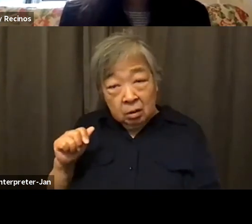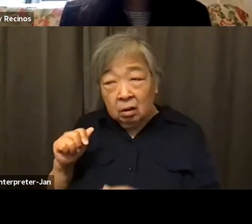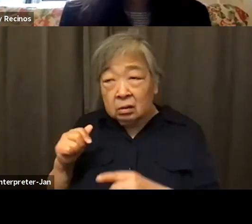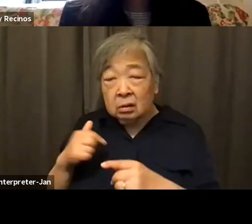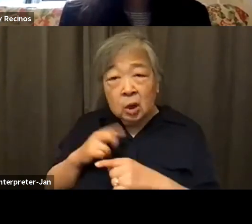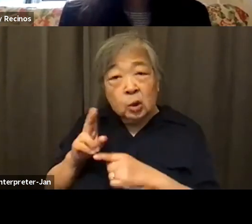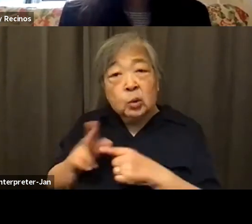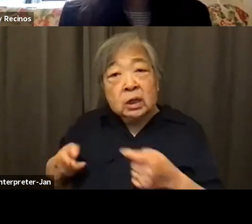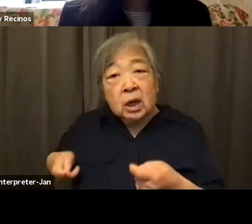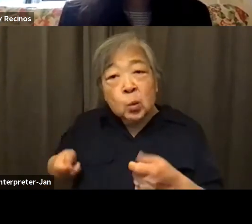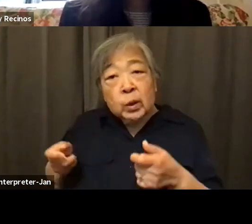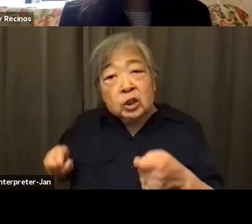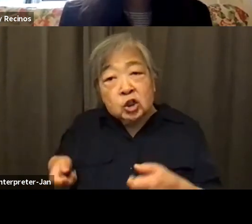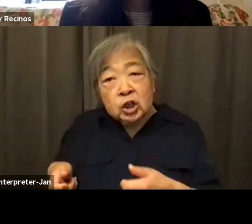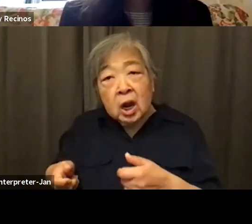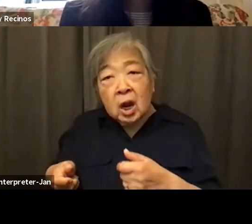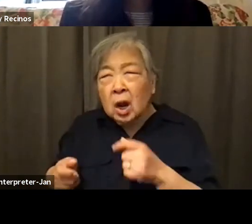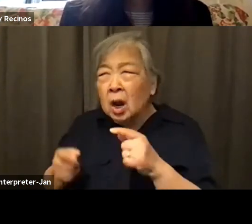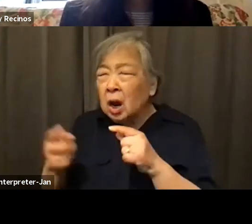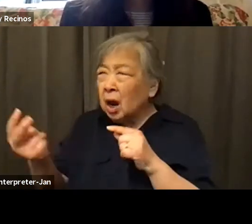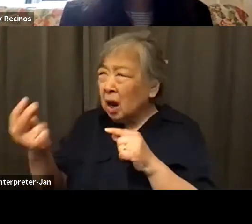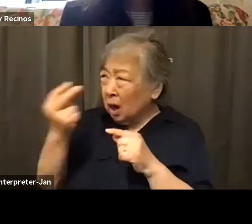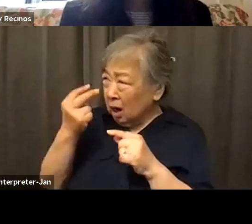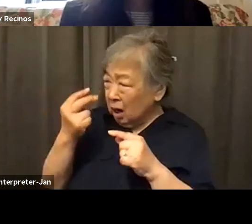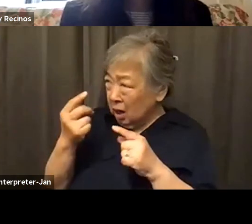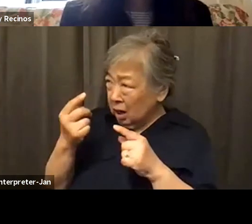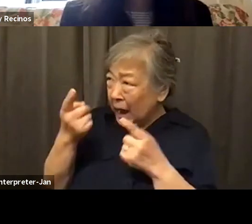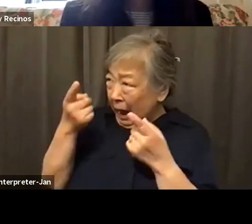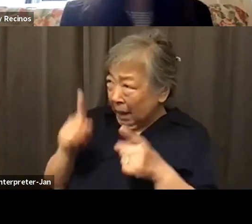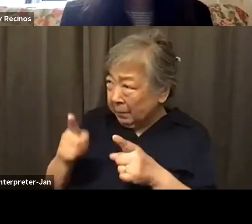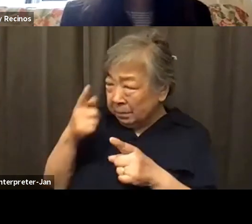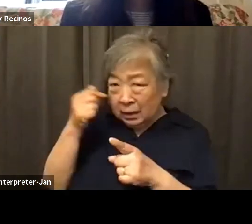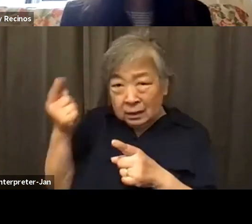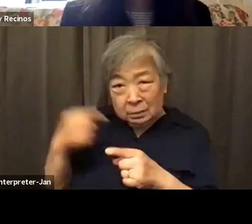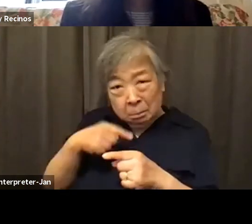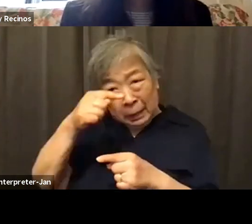it was because of my Blackness or the language I was speaking.